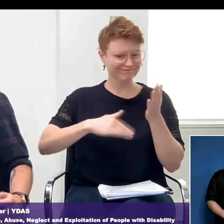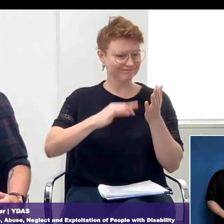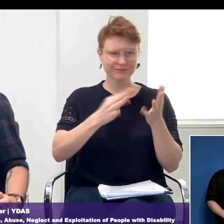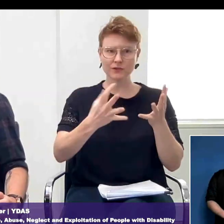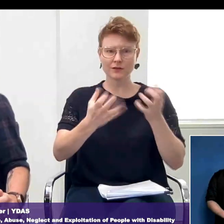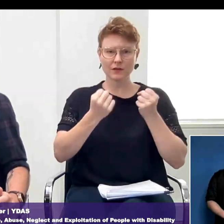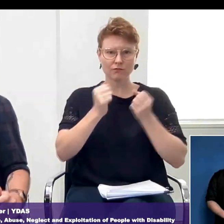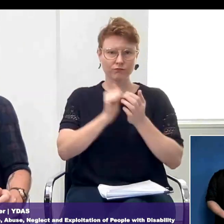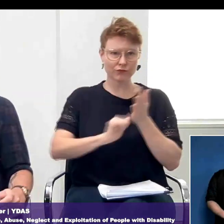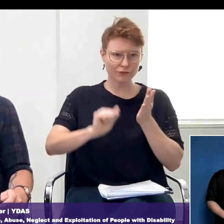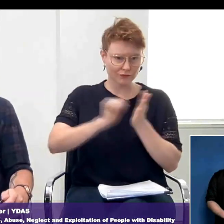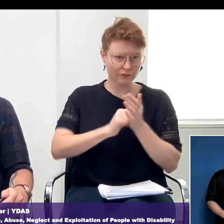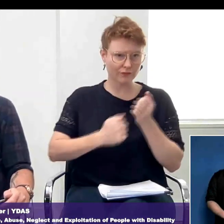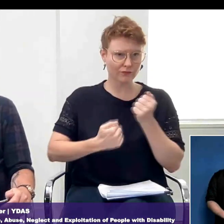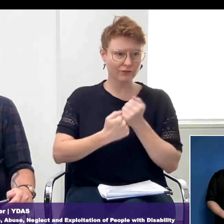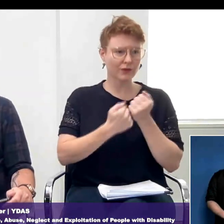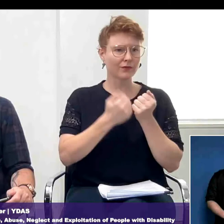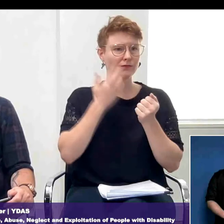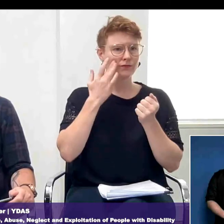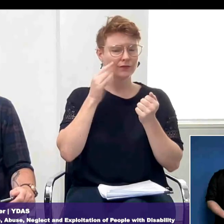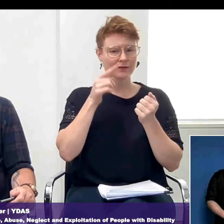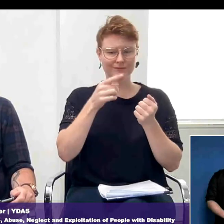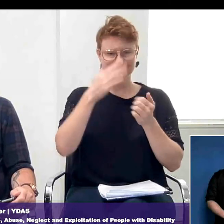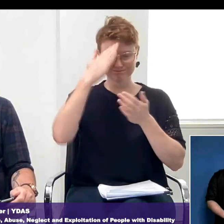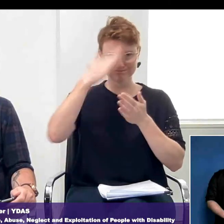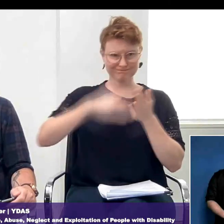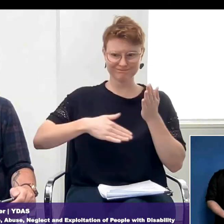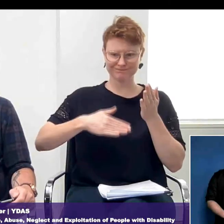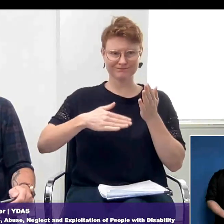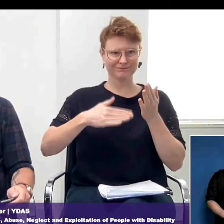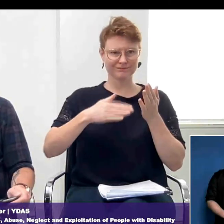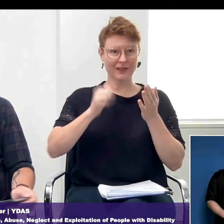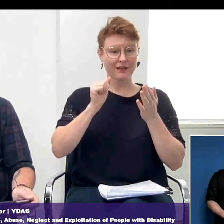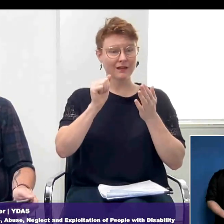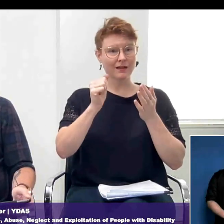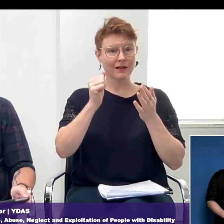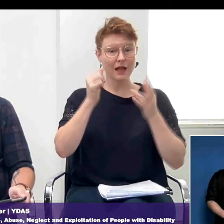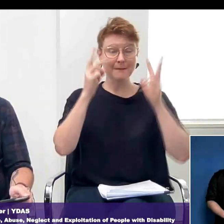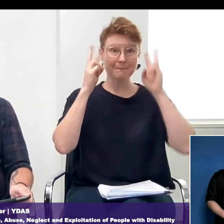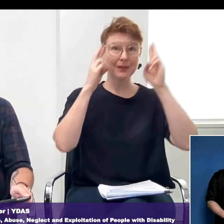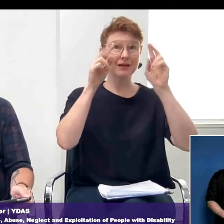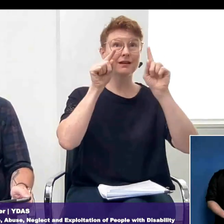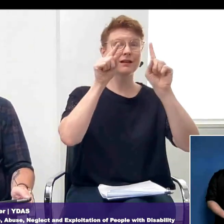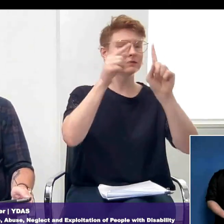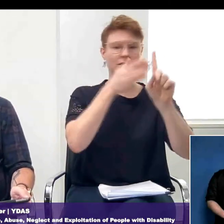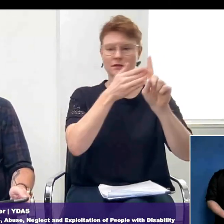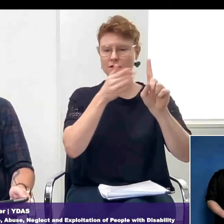These experiences of being disadvantaged through not receiving appropriate supports puts them behind their peers.